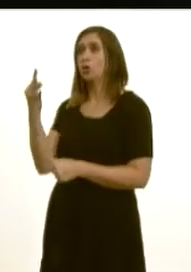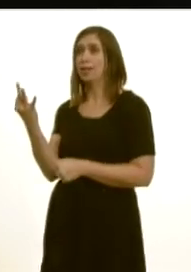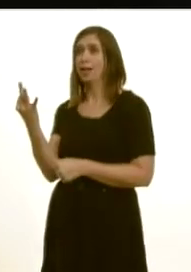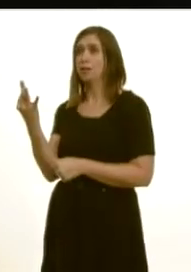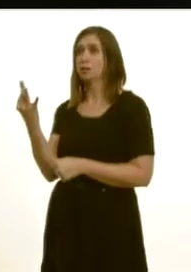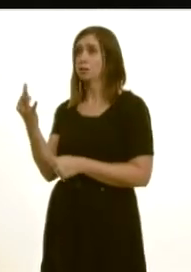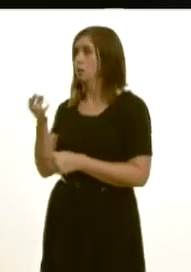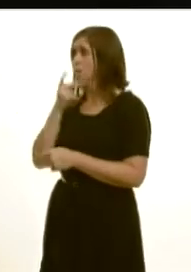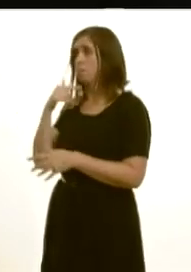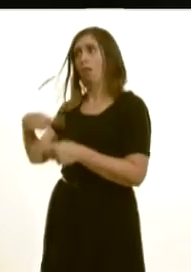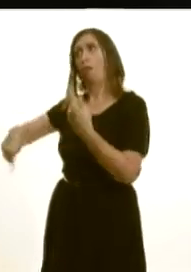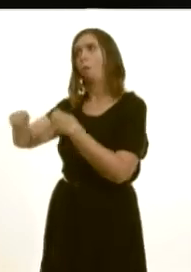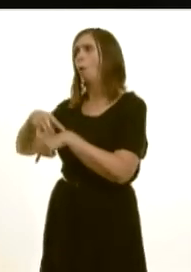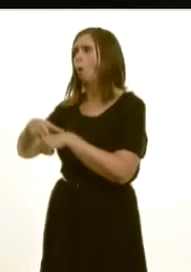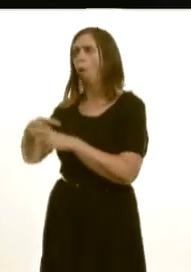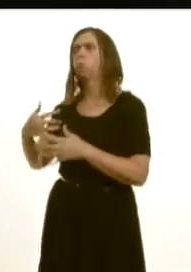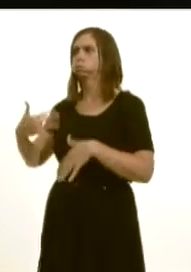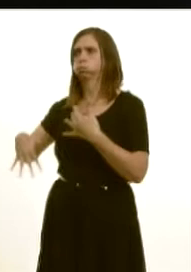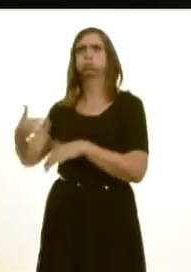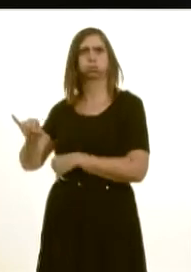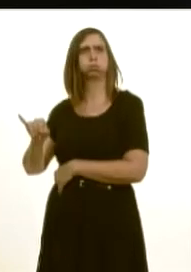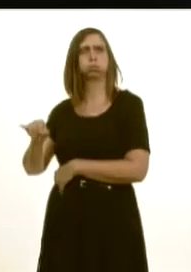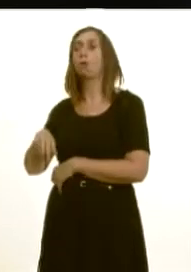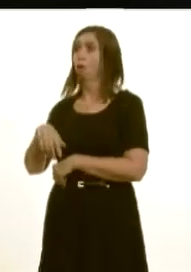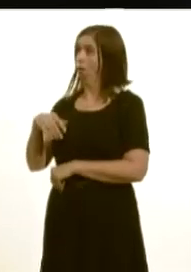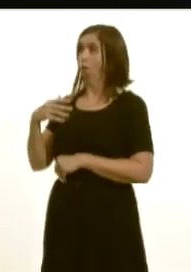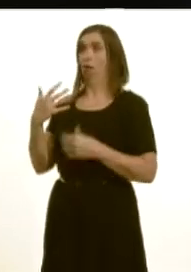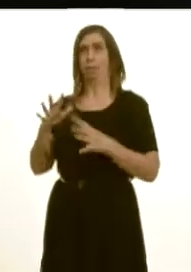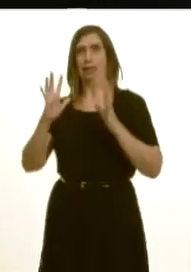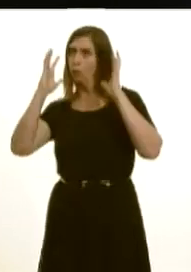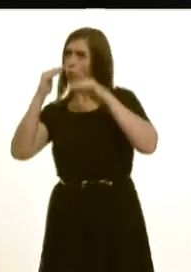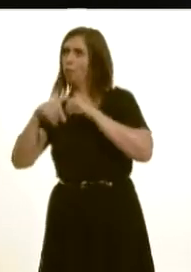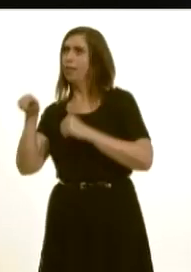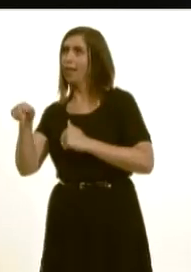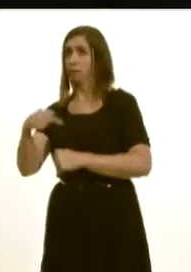people—it is quite an effect. There is great concern about that. Local people are also